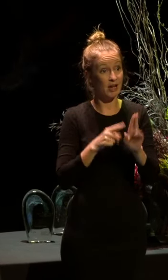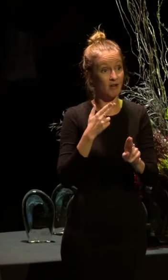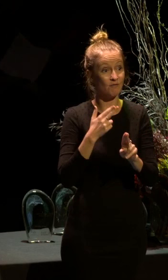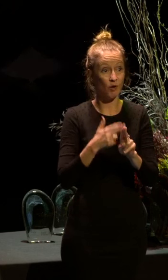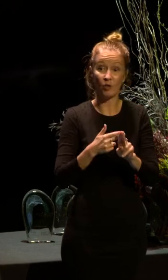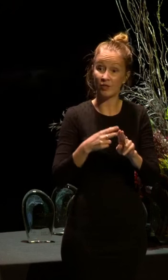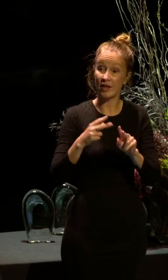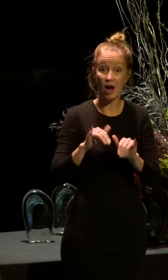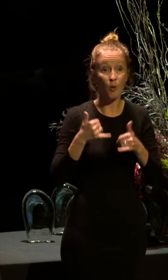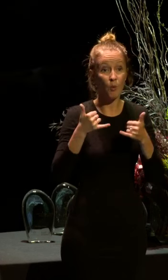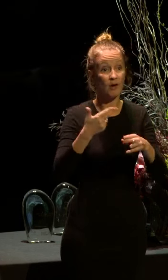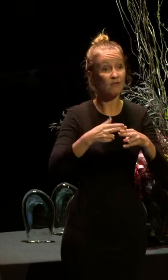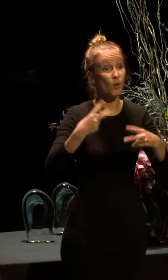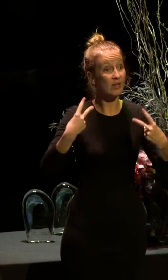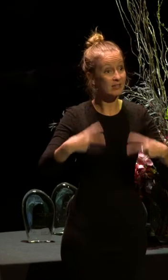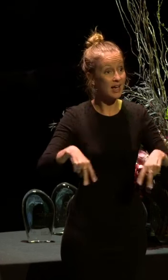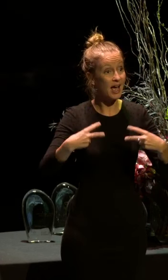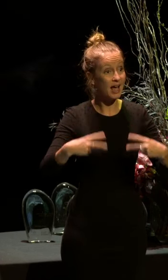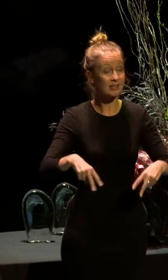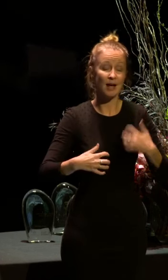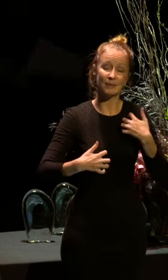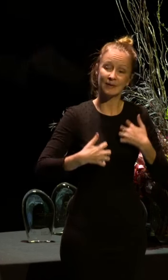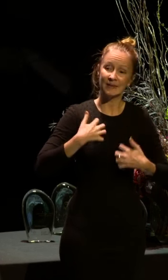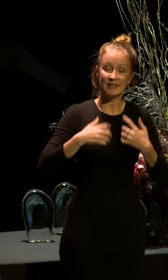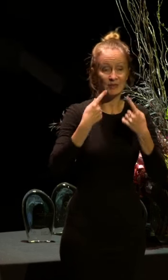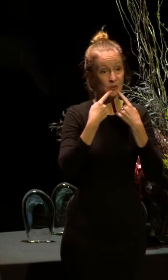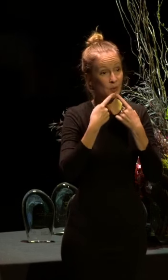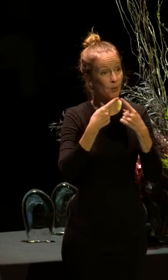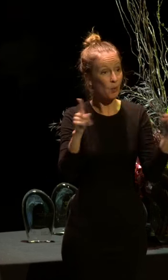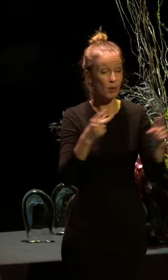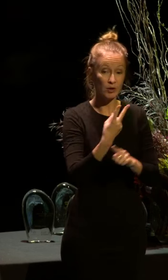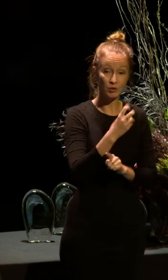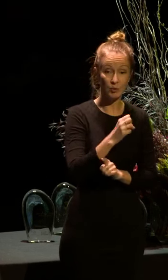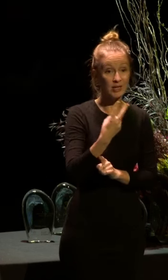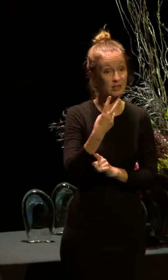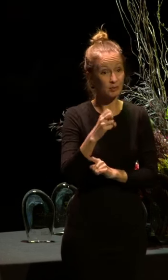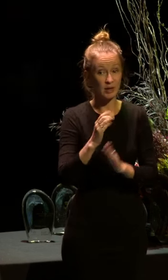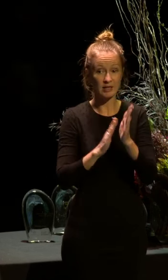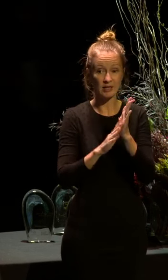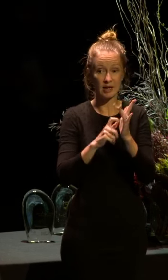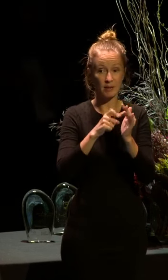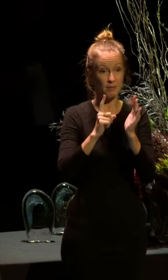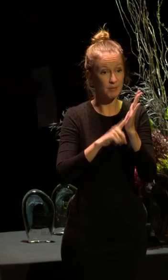I'm delighted to announce that the 2020 award goes to Michelle Ryan.